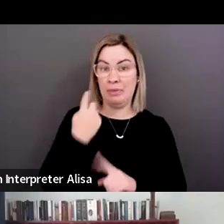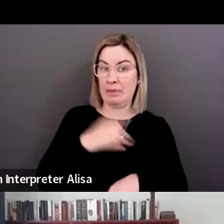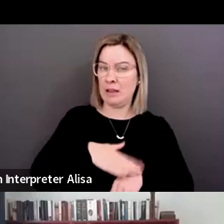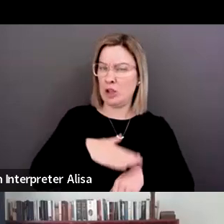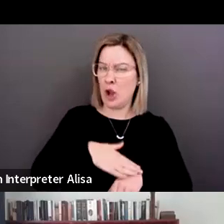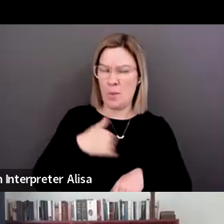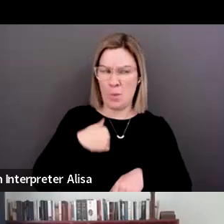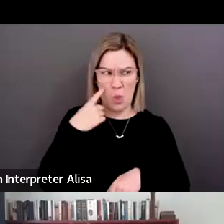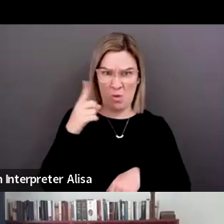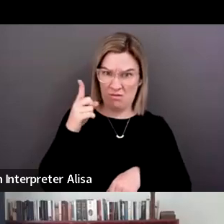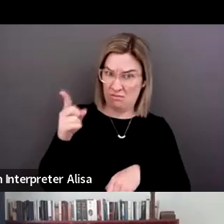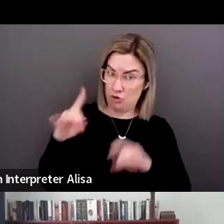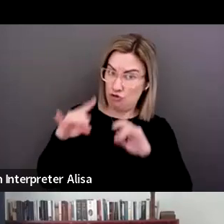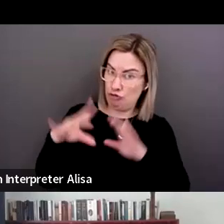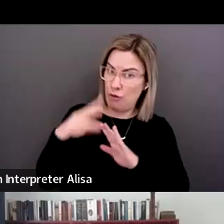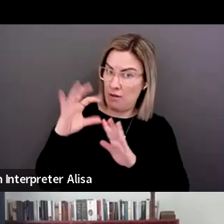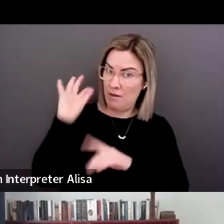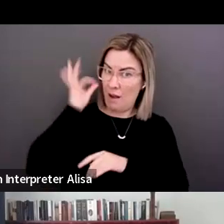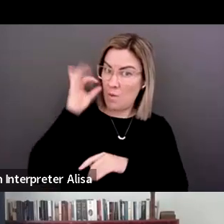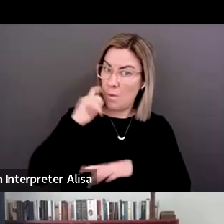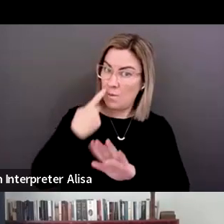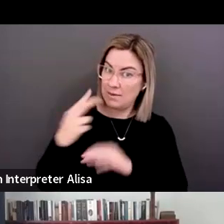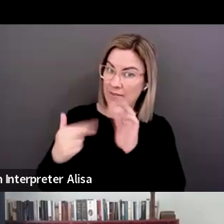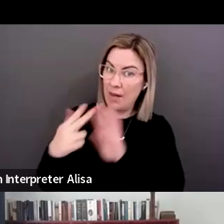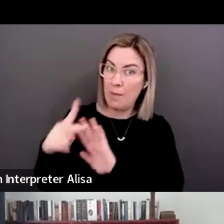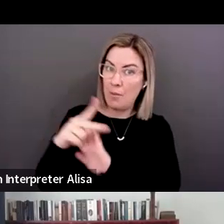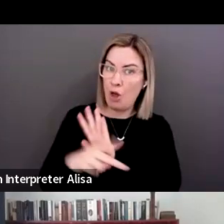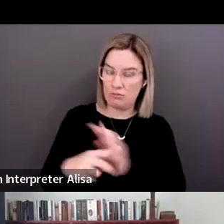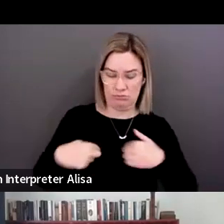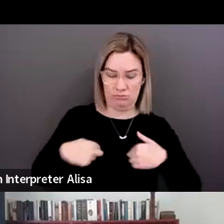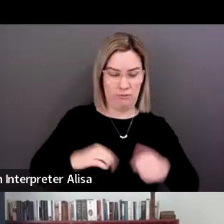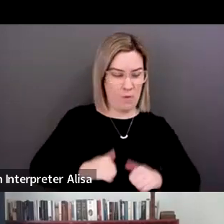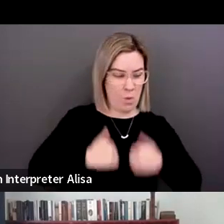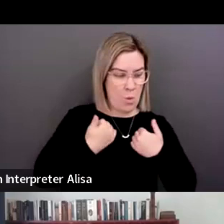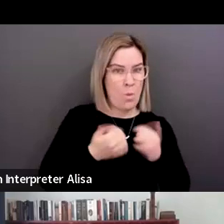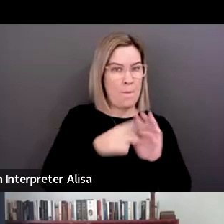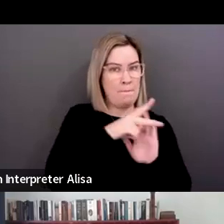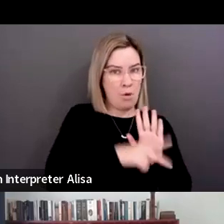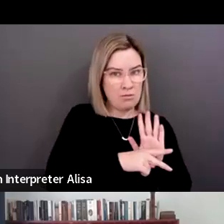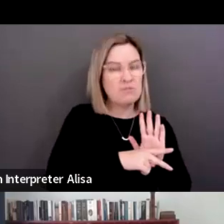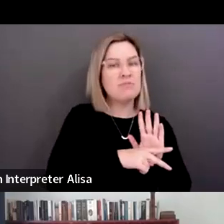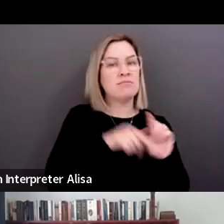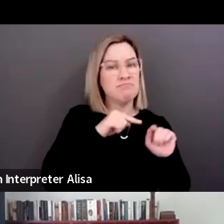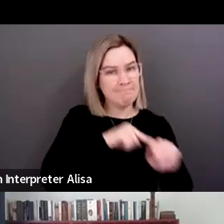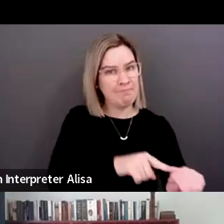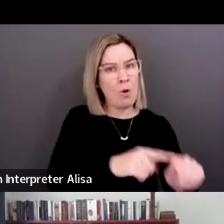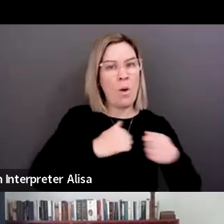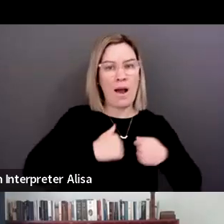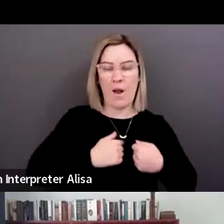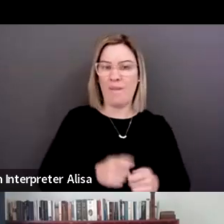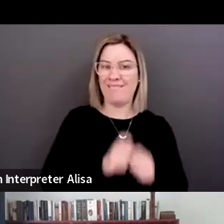artists from refusing to accept corporate sponsorship on ethical grounds. I think at the time for us back then, if they're going to develop